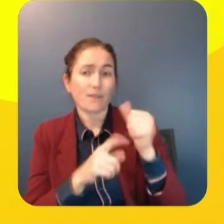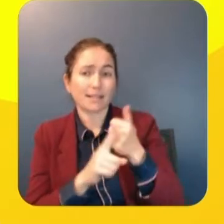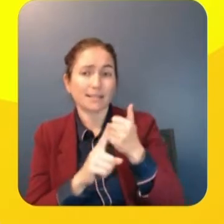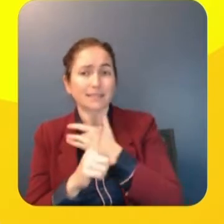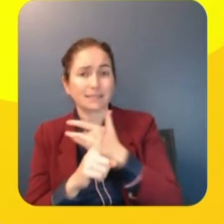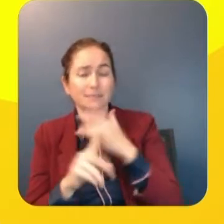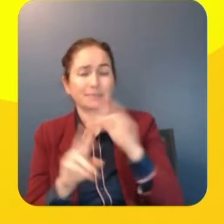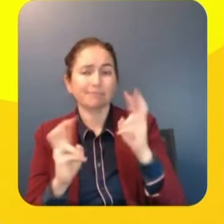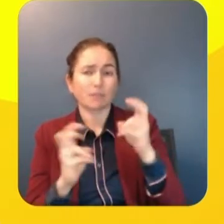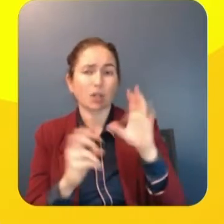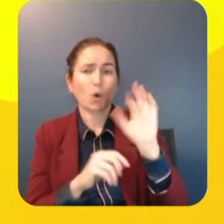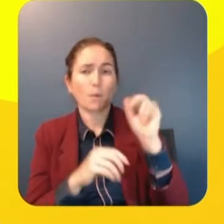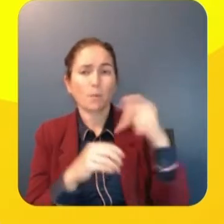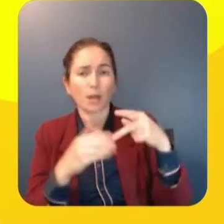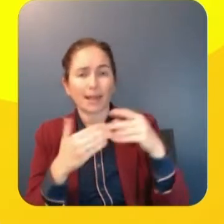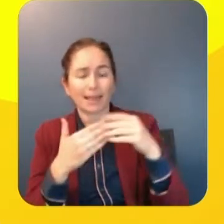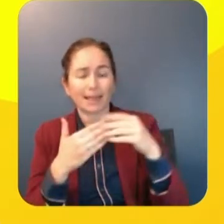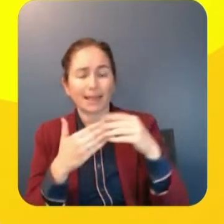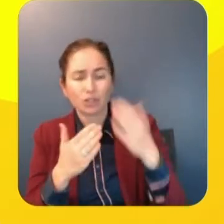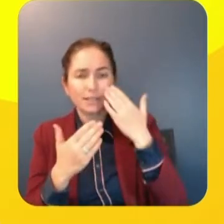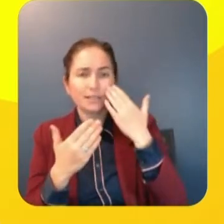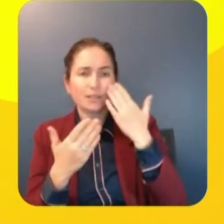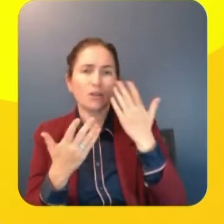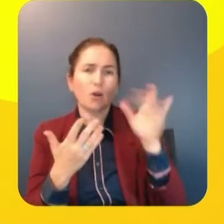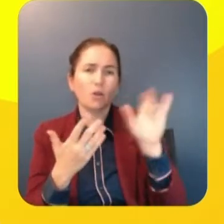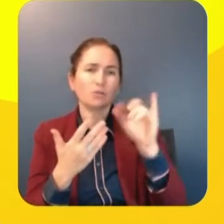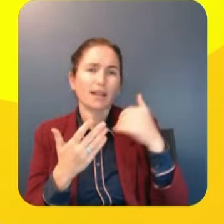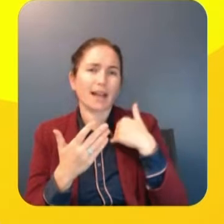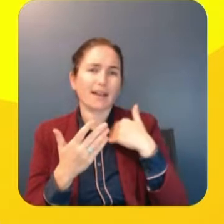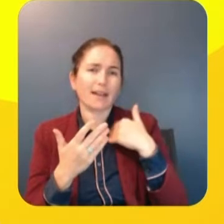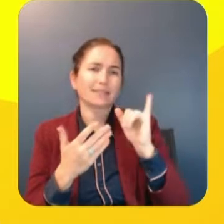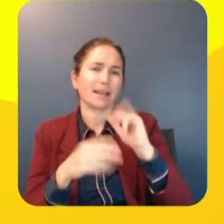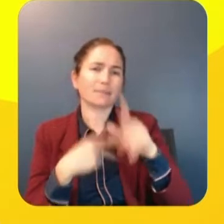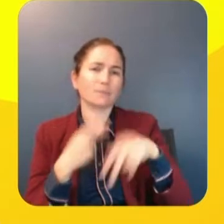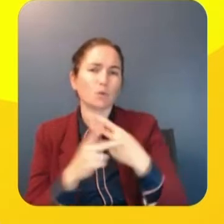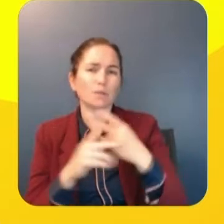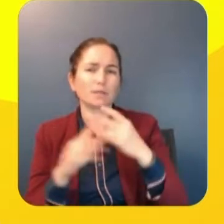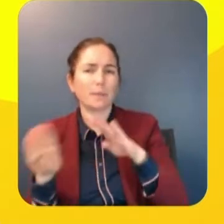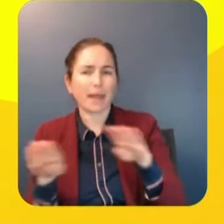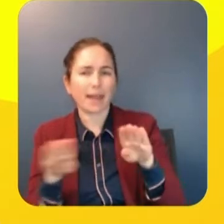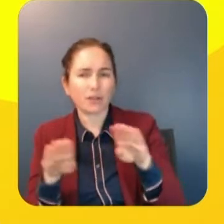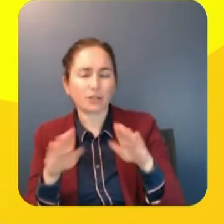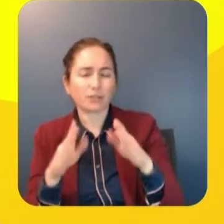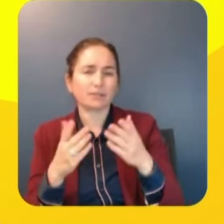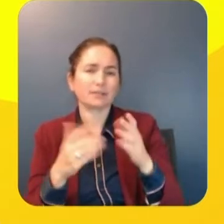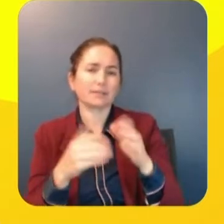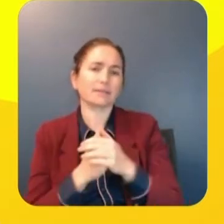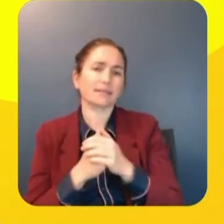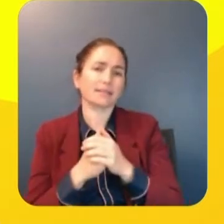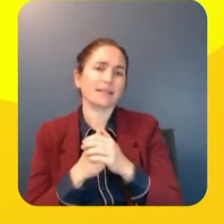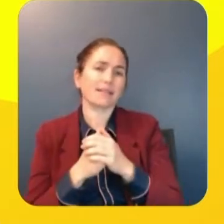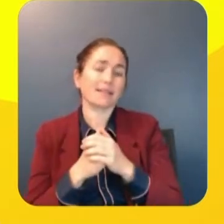the C-suite exhibit the same mix sorts of behaviors as one another than ultimately end up hiring